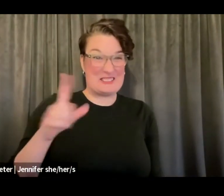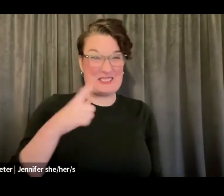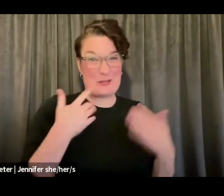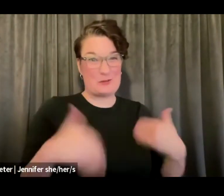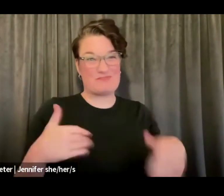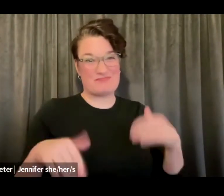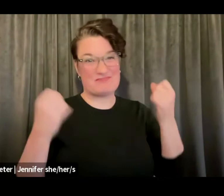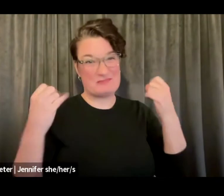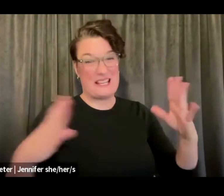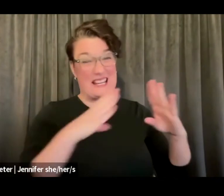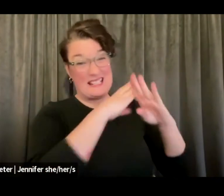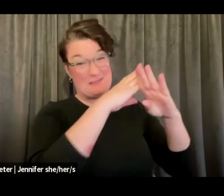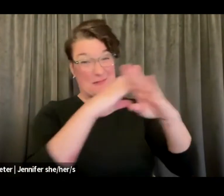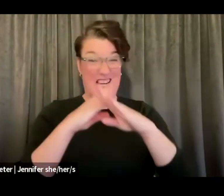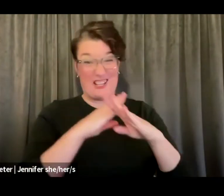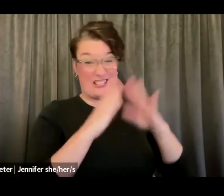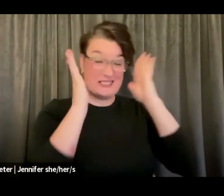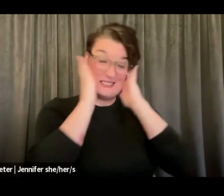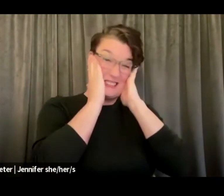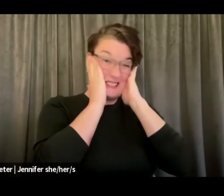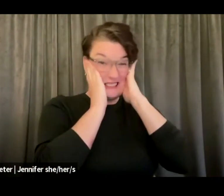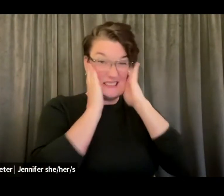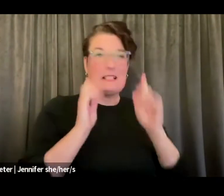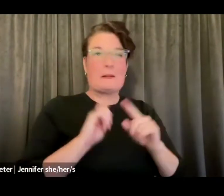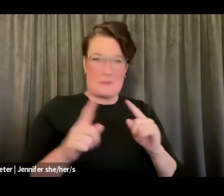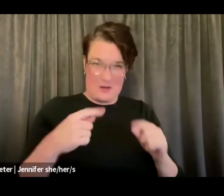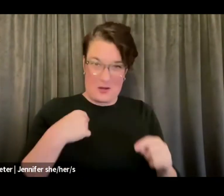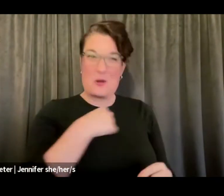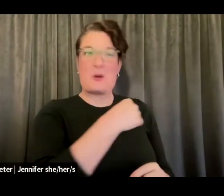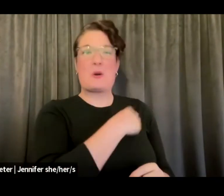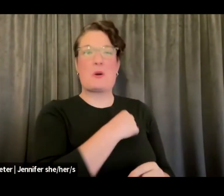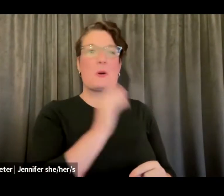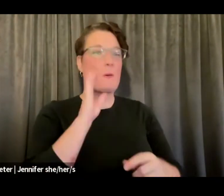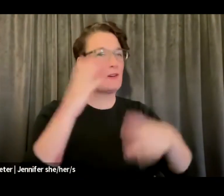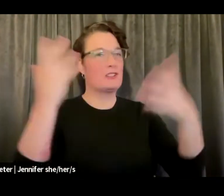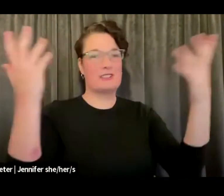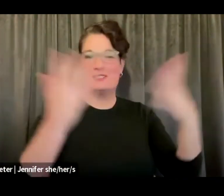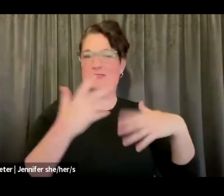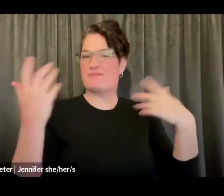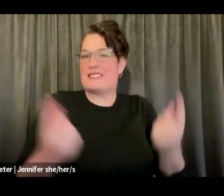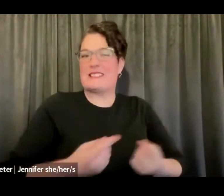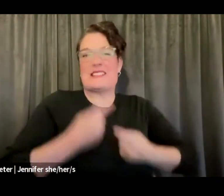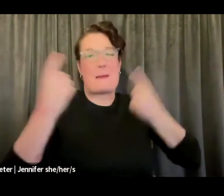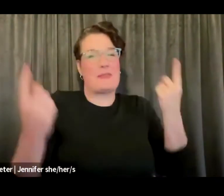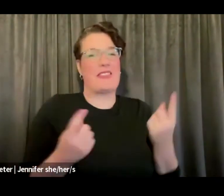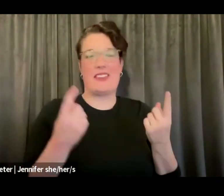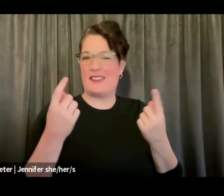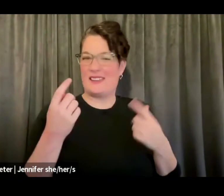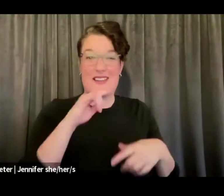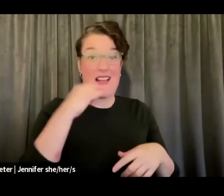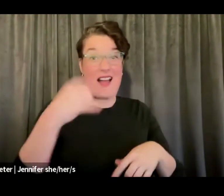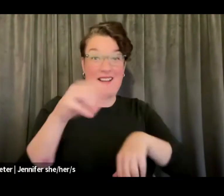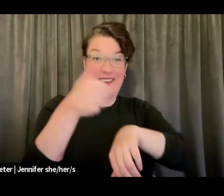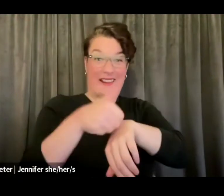barriers that will make some for version of honey licking happen